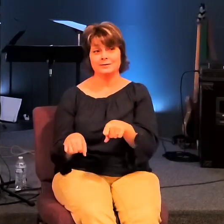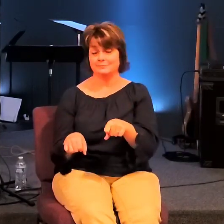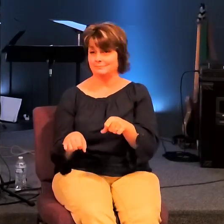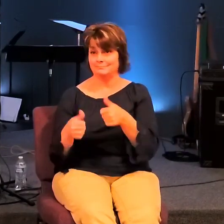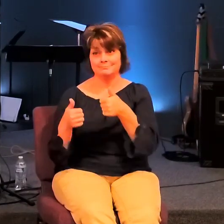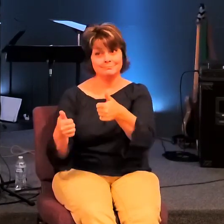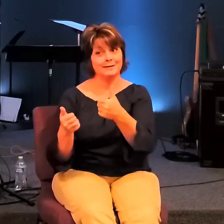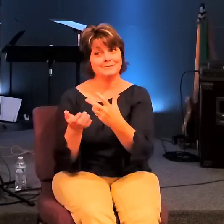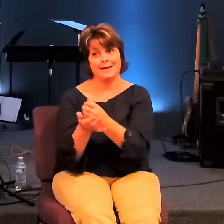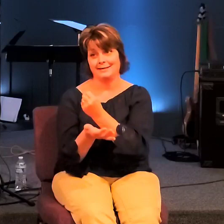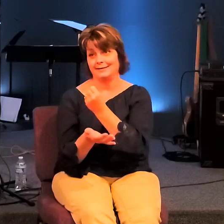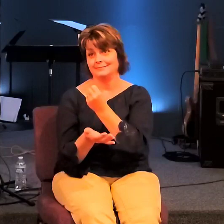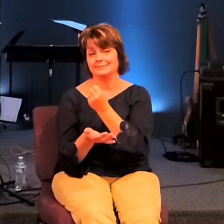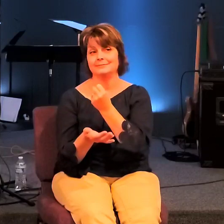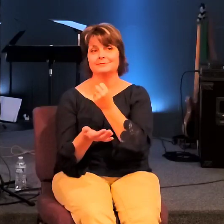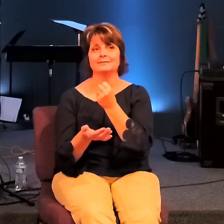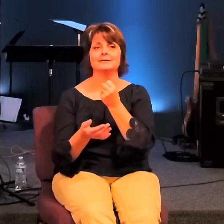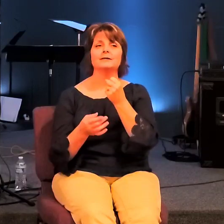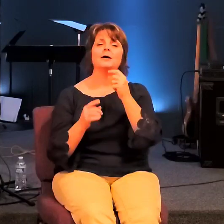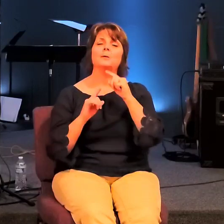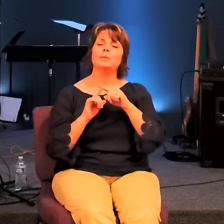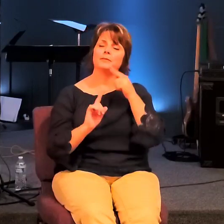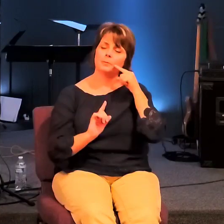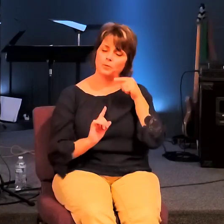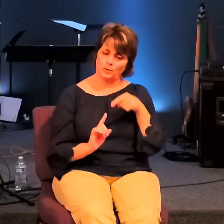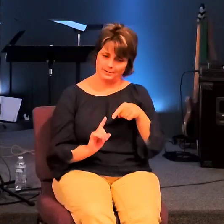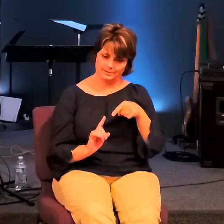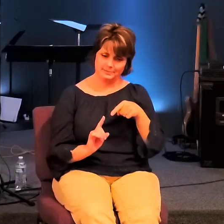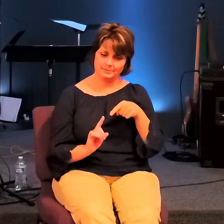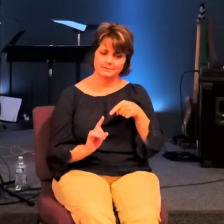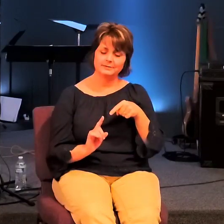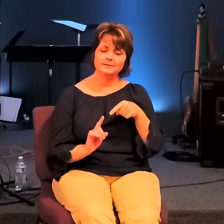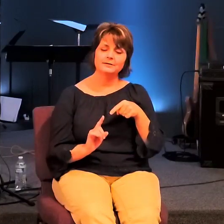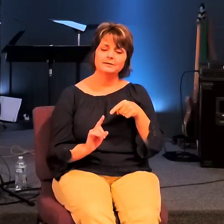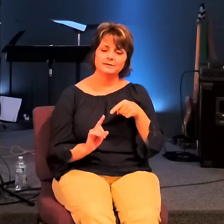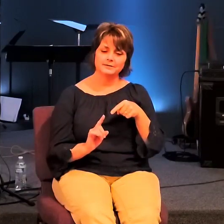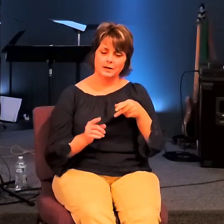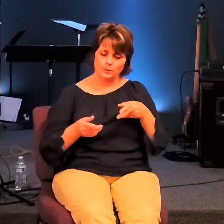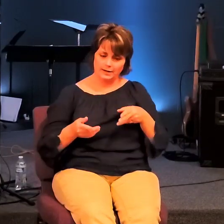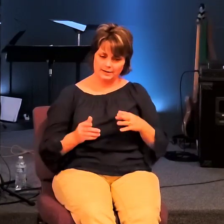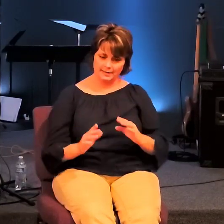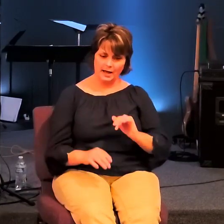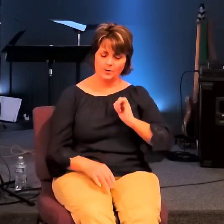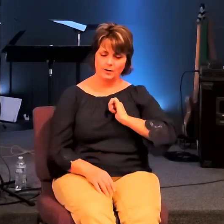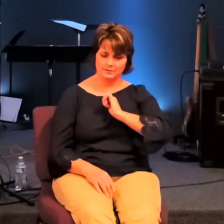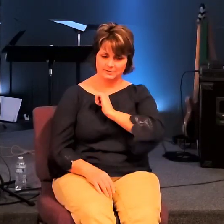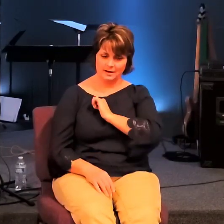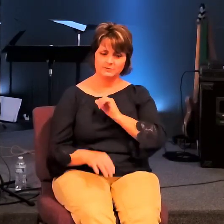but the important thing is to get us in a place where we can allow ourselves to be quiet